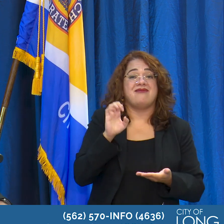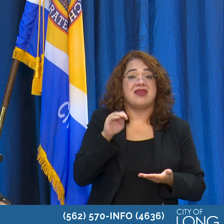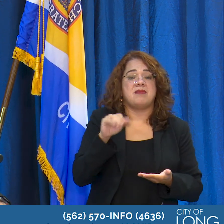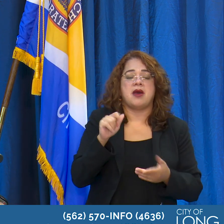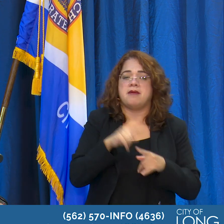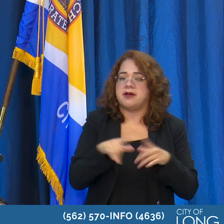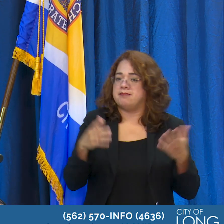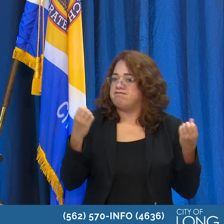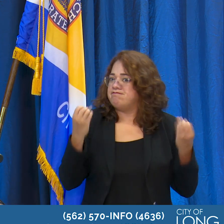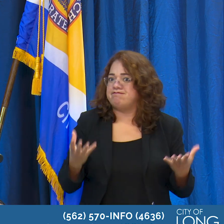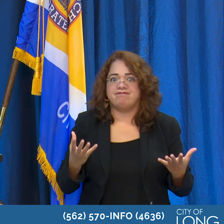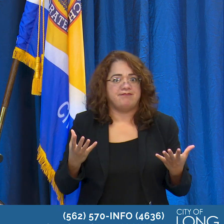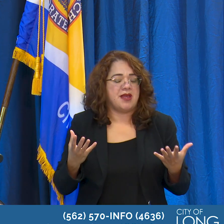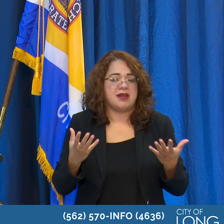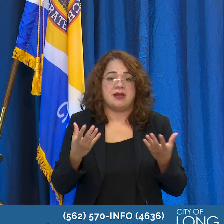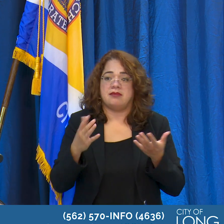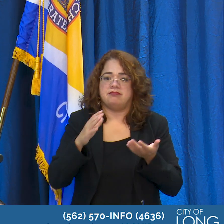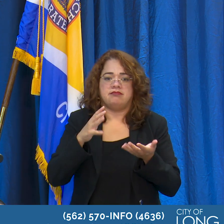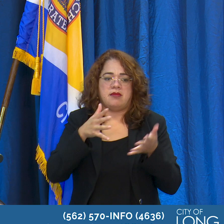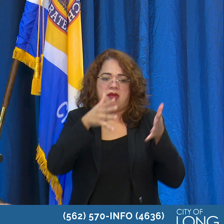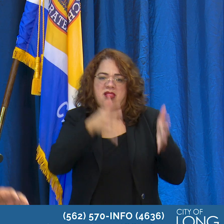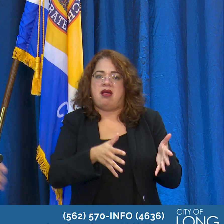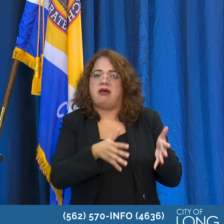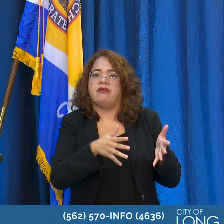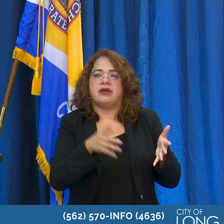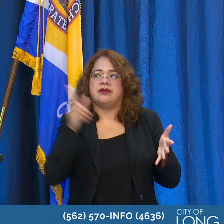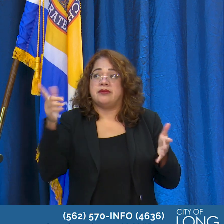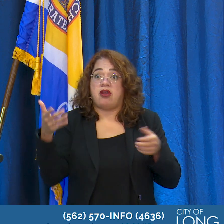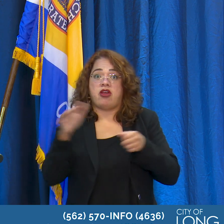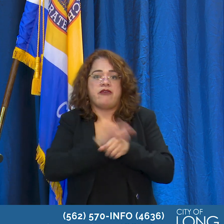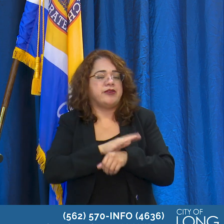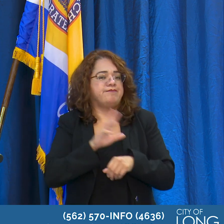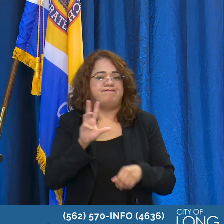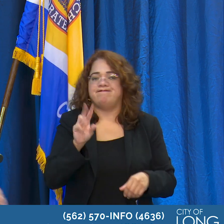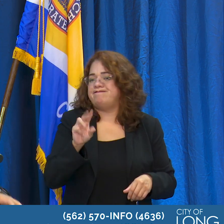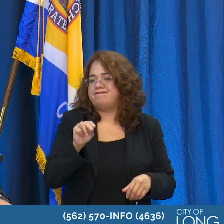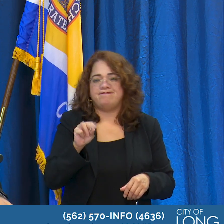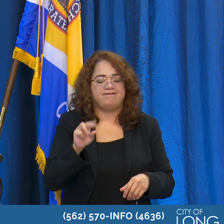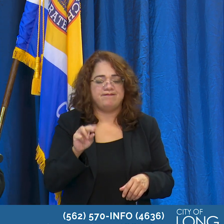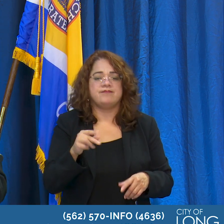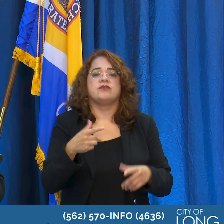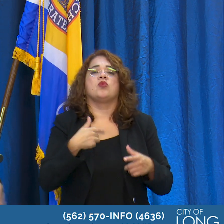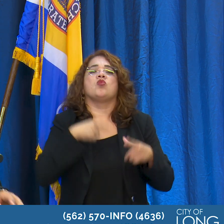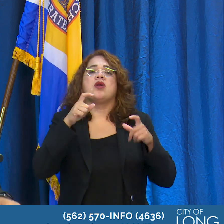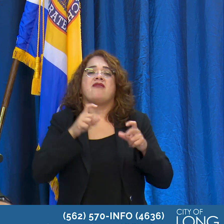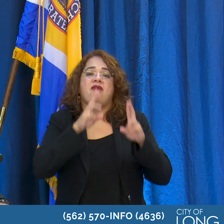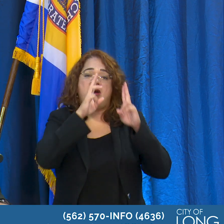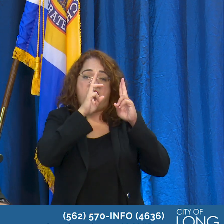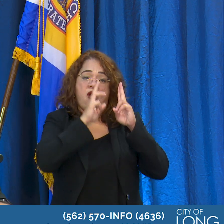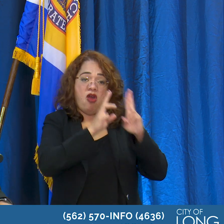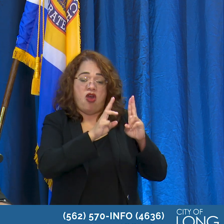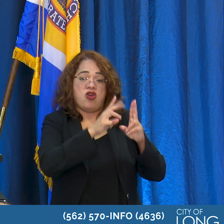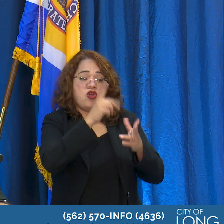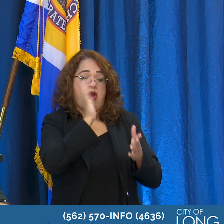So we have to do everything that we can to really honor the work we have to do and work with our state and federal partners.